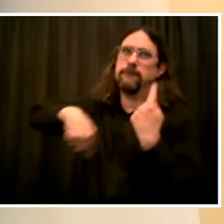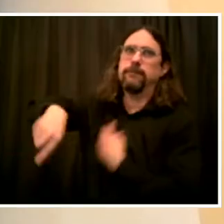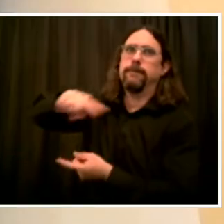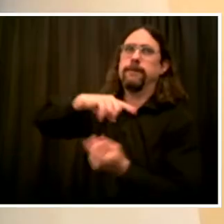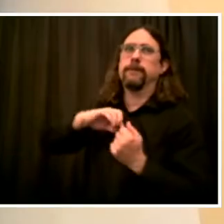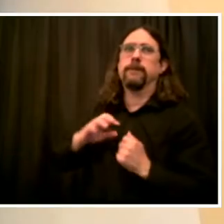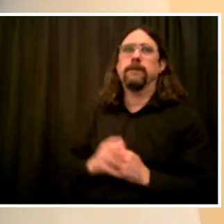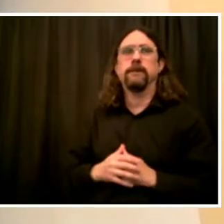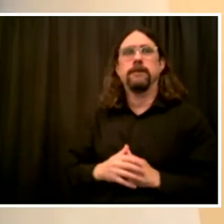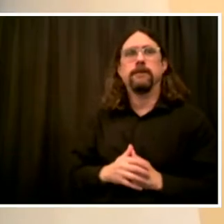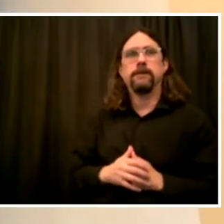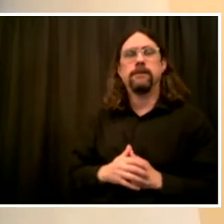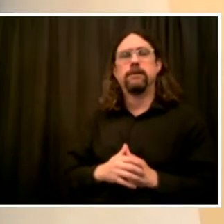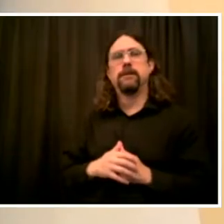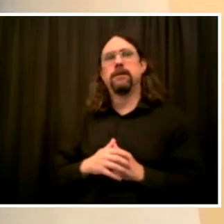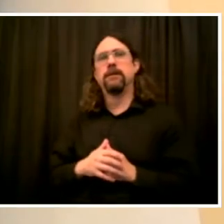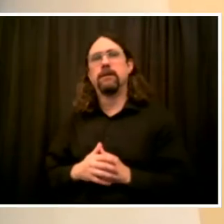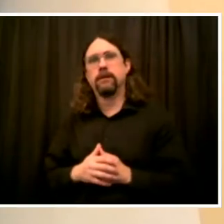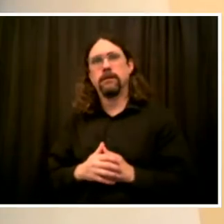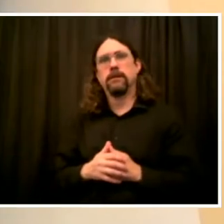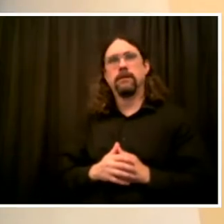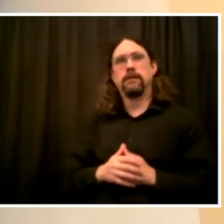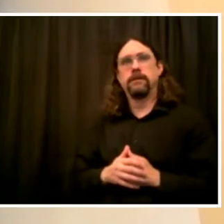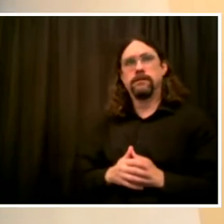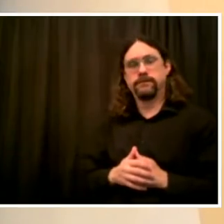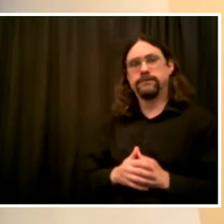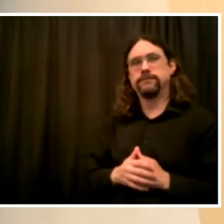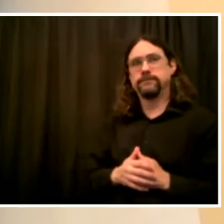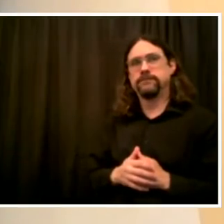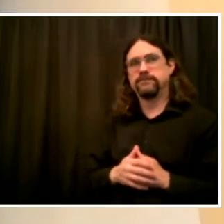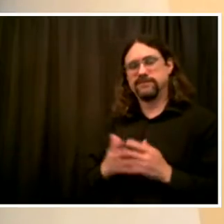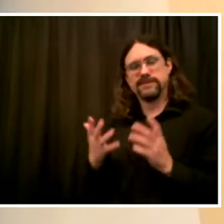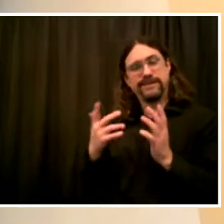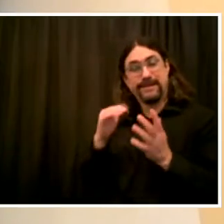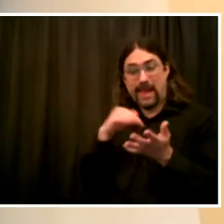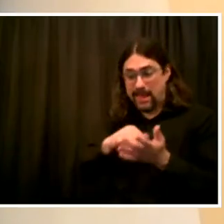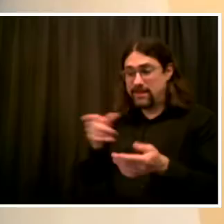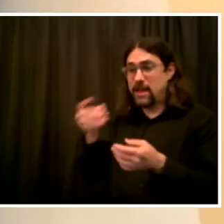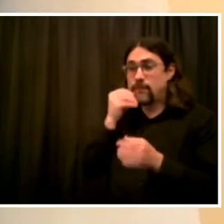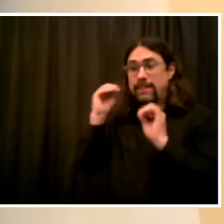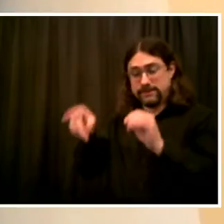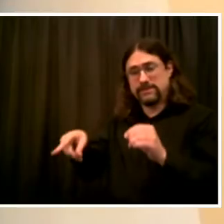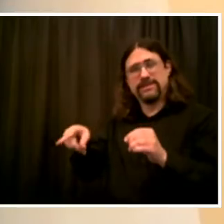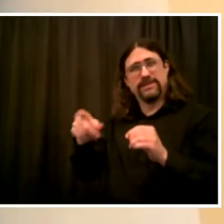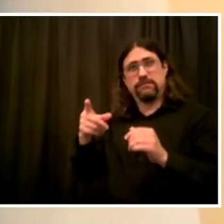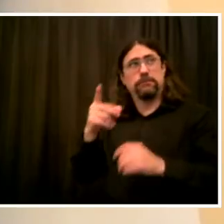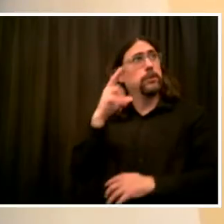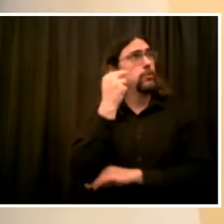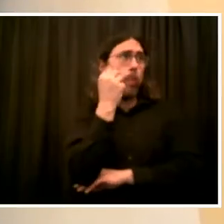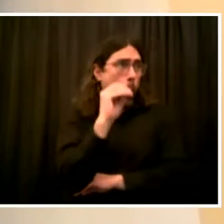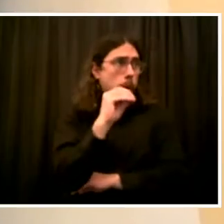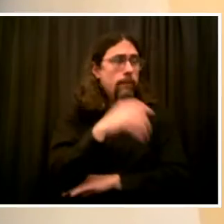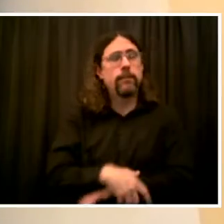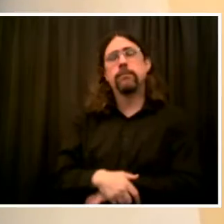THE PESORNW HO WENT TO THE FRONT DOOR AND STAYED FOR A FEW HOURS AN DWOULDN'T STAY MORE. NIGHT AFTER NIGHT